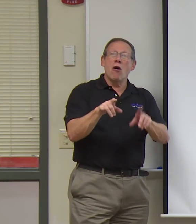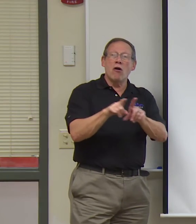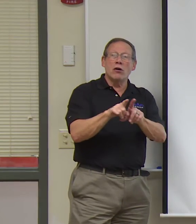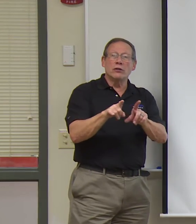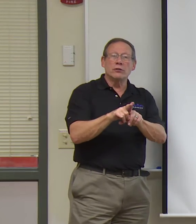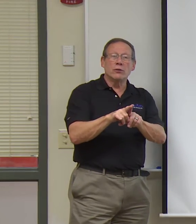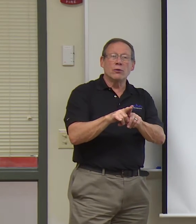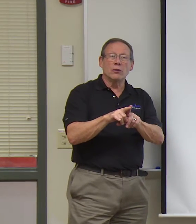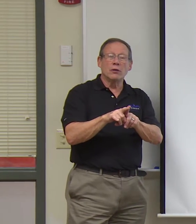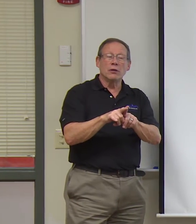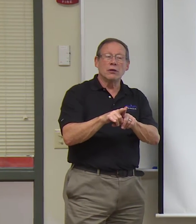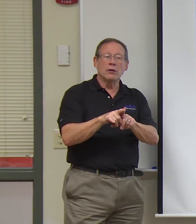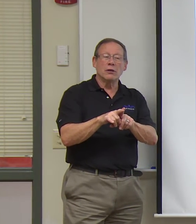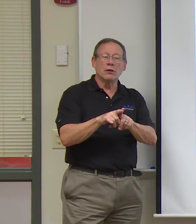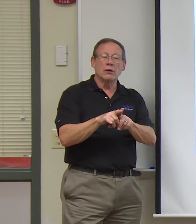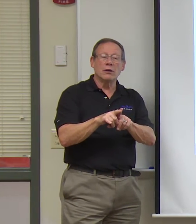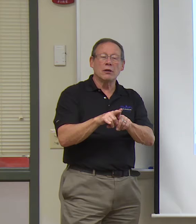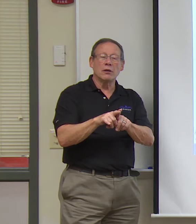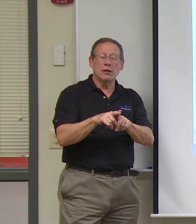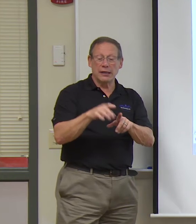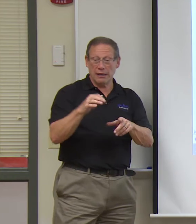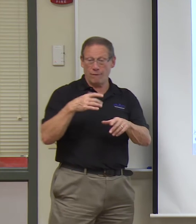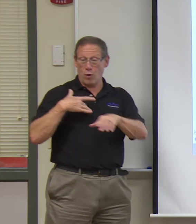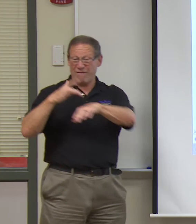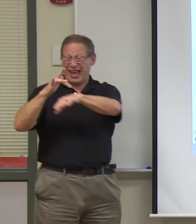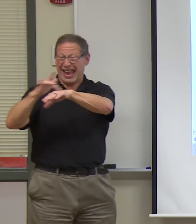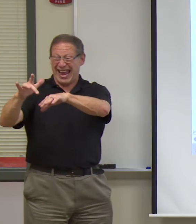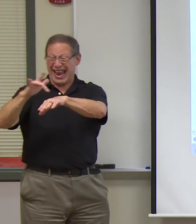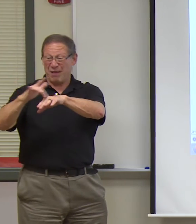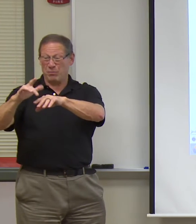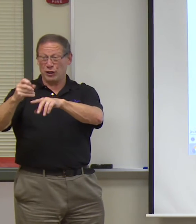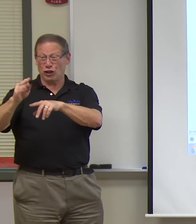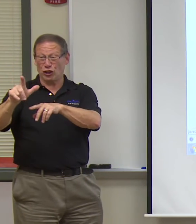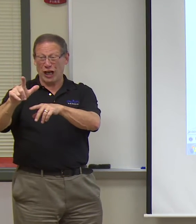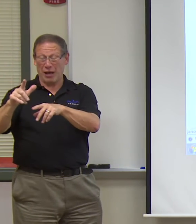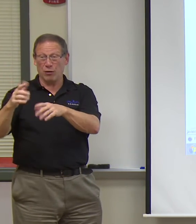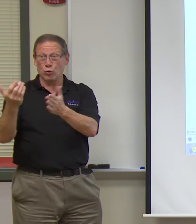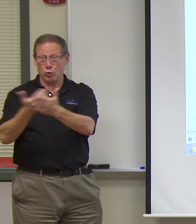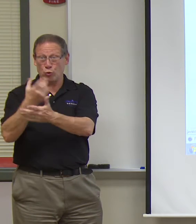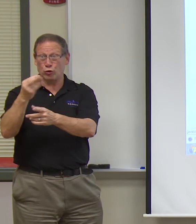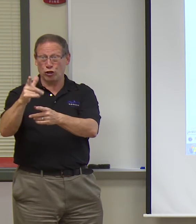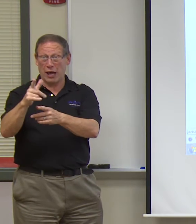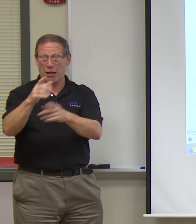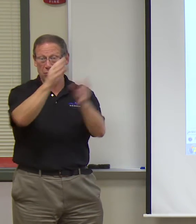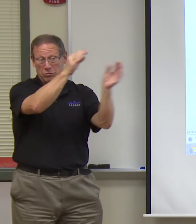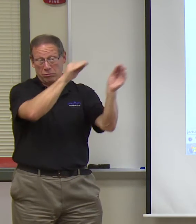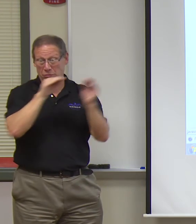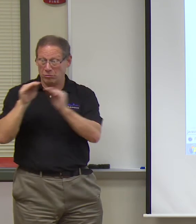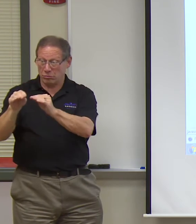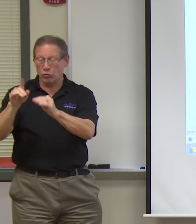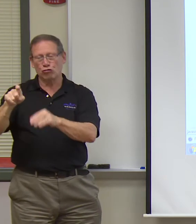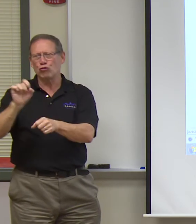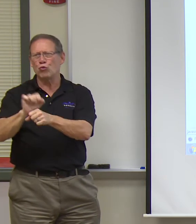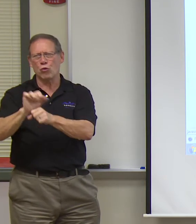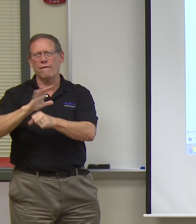if you're bringing something into an empty shell, that should work fine for you. If you're bringing into something that has